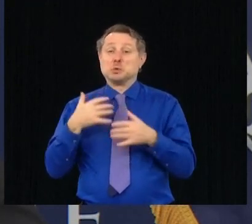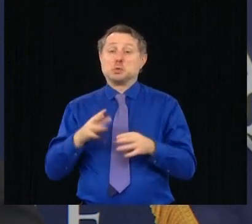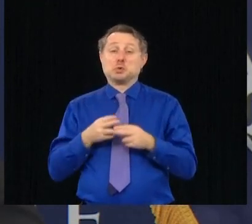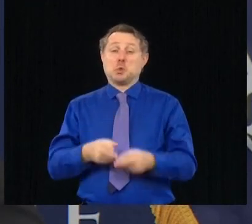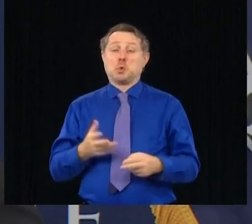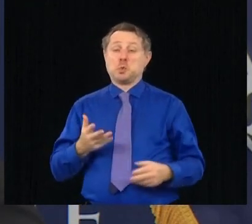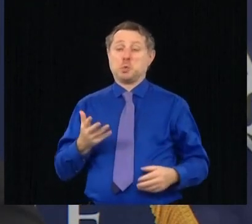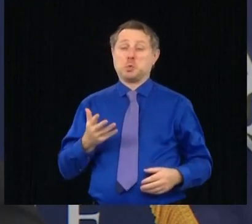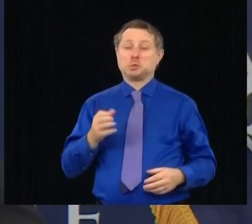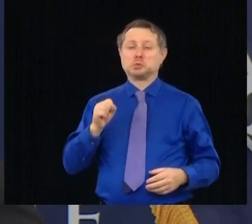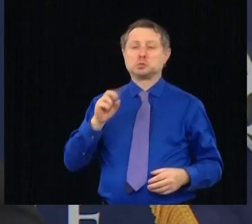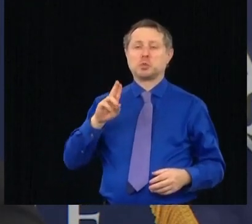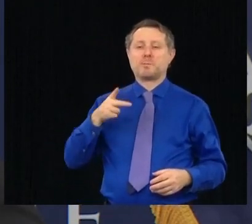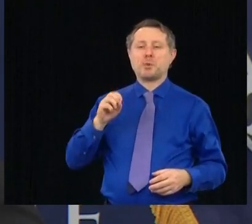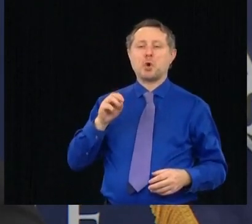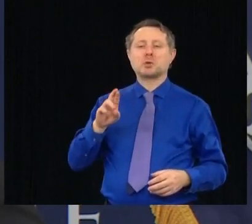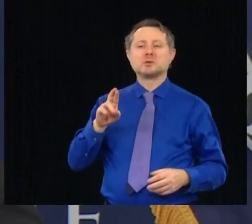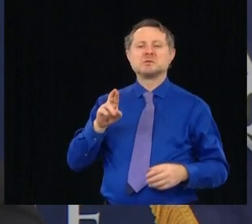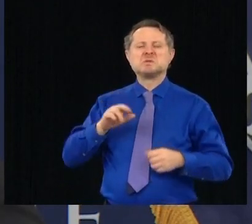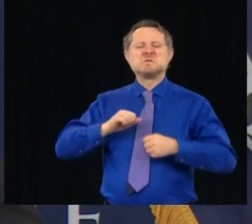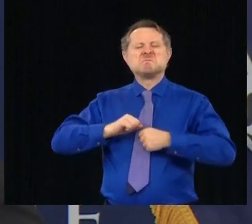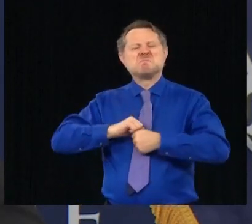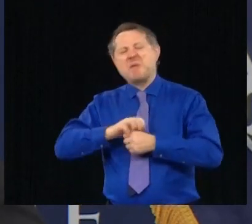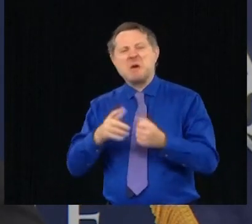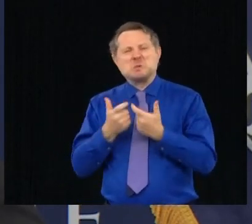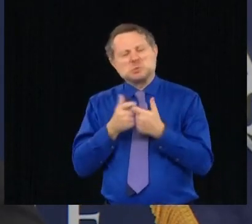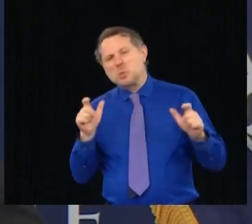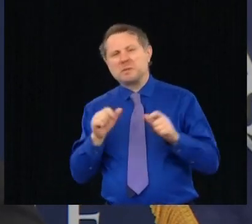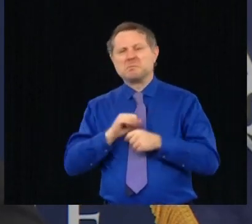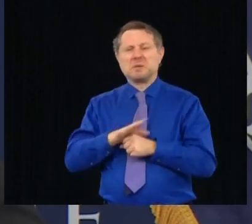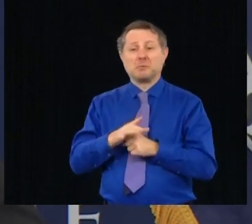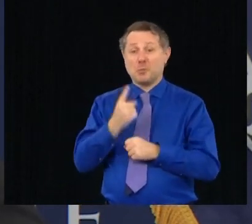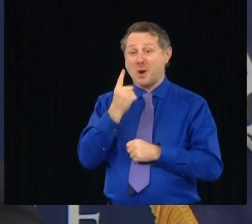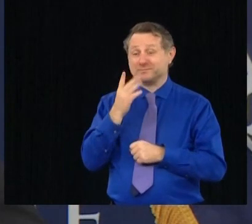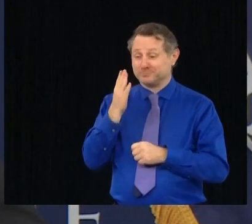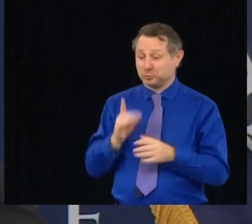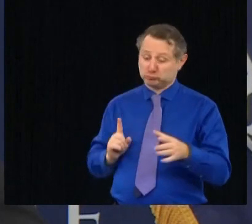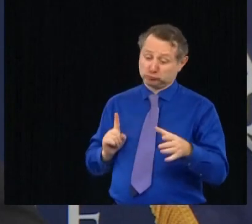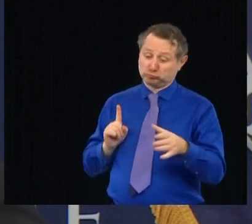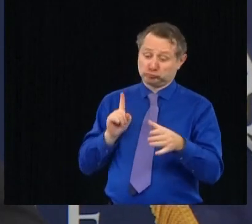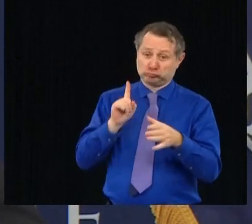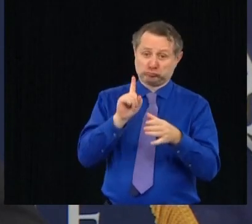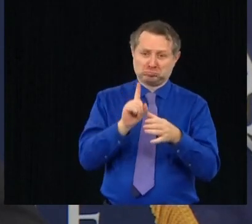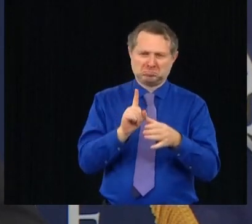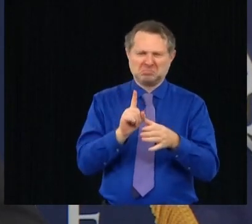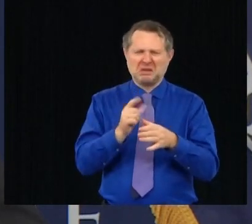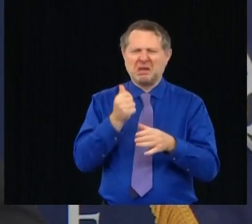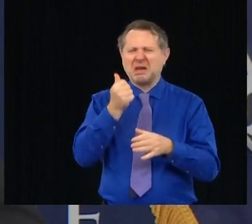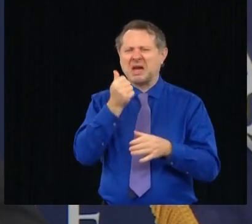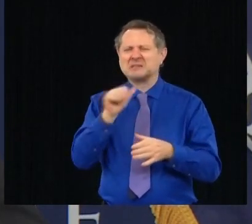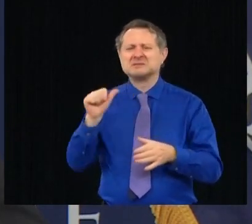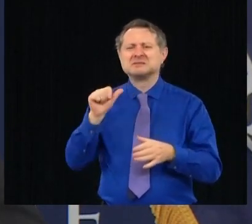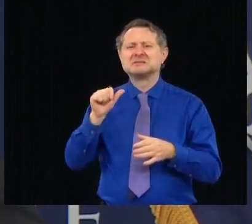IT IS THE GATHERING ISSUE.